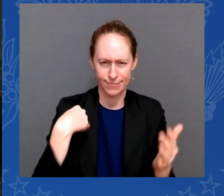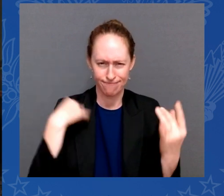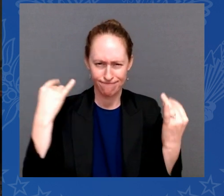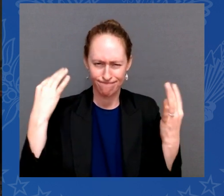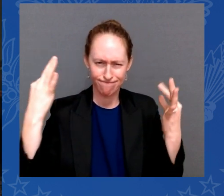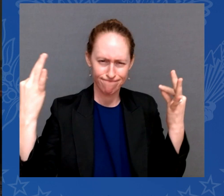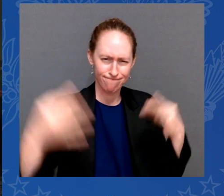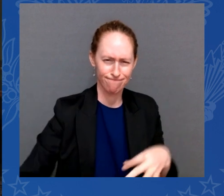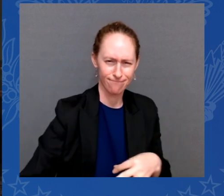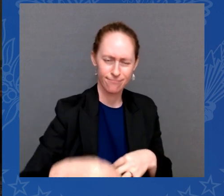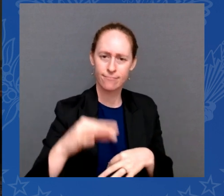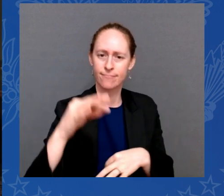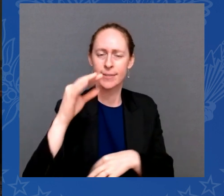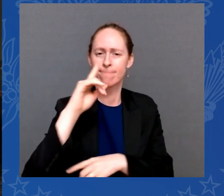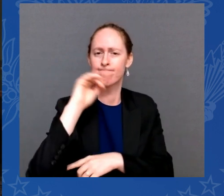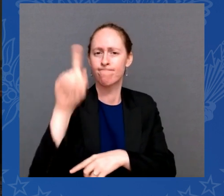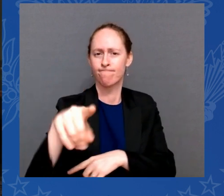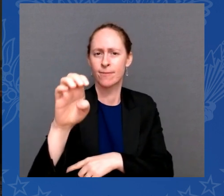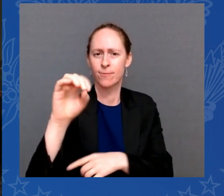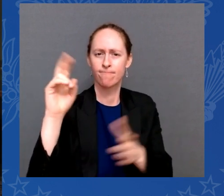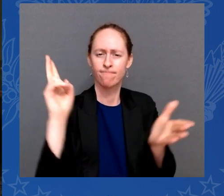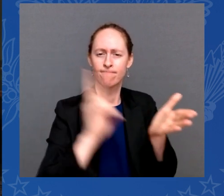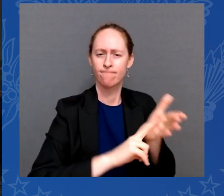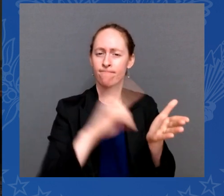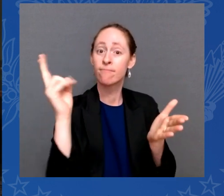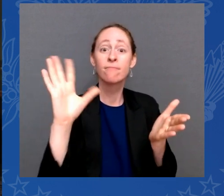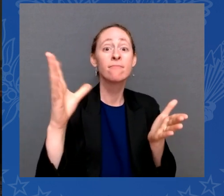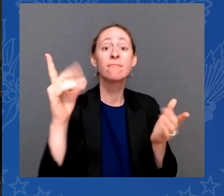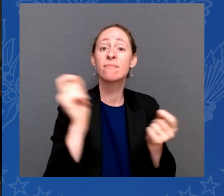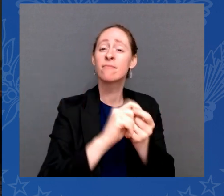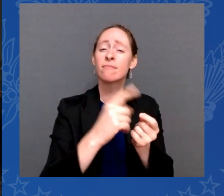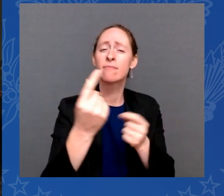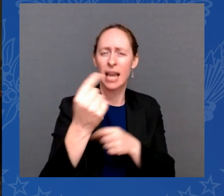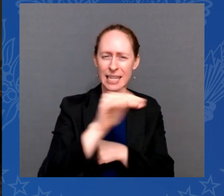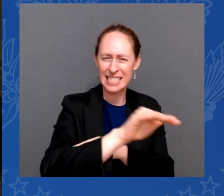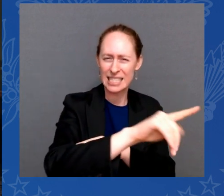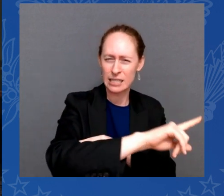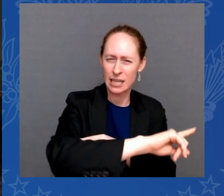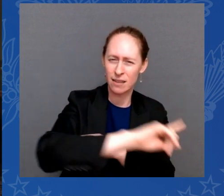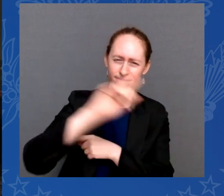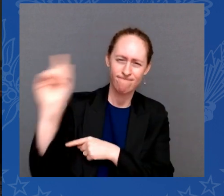where women's health and lives are on the line amidst chaos and uncertainty unleashed by this decision.